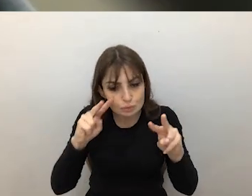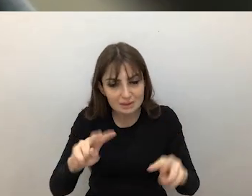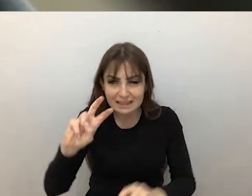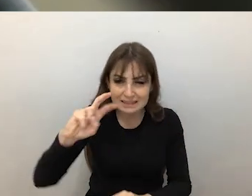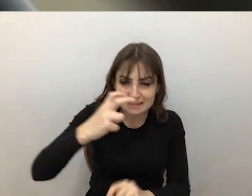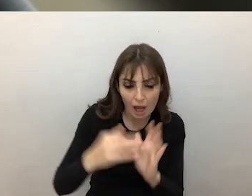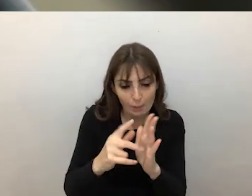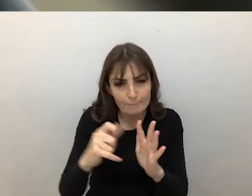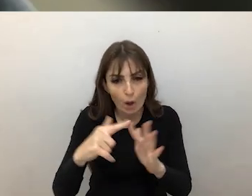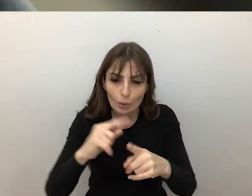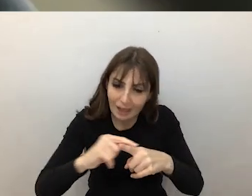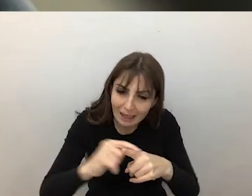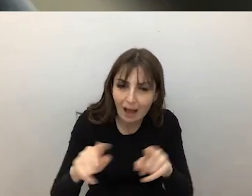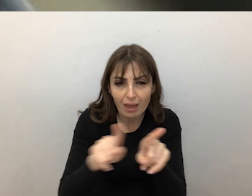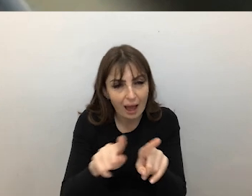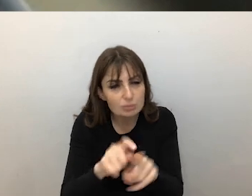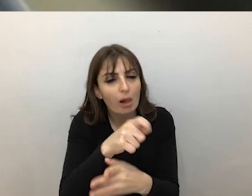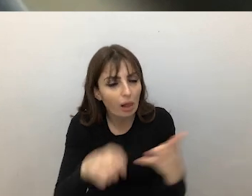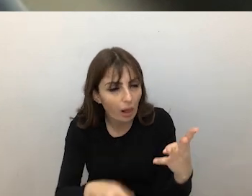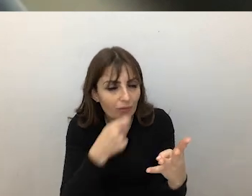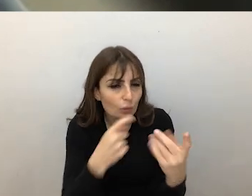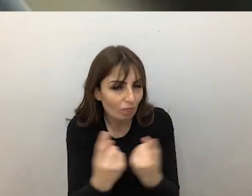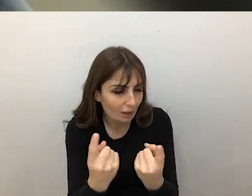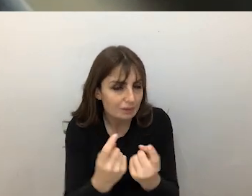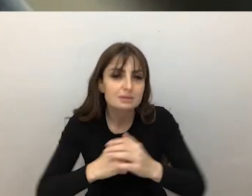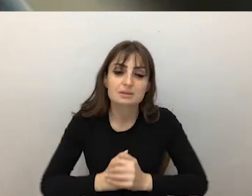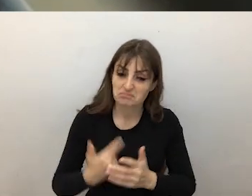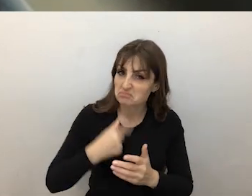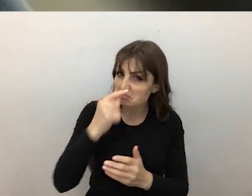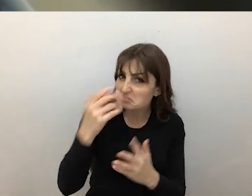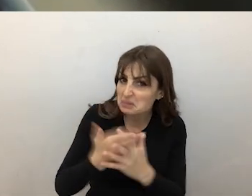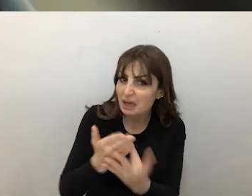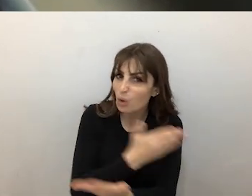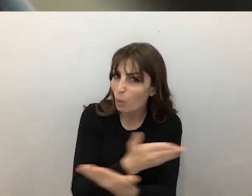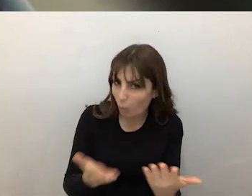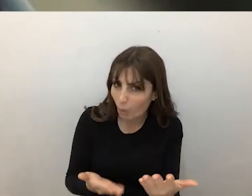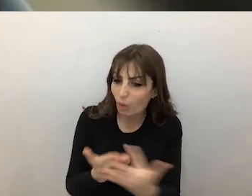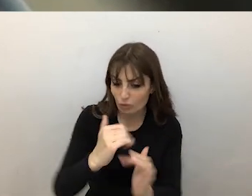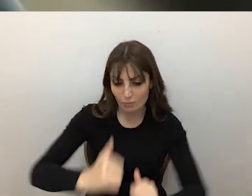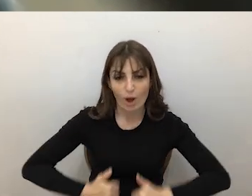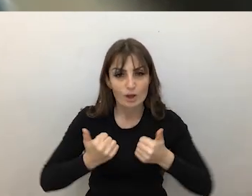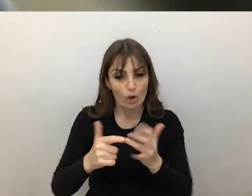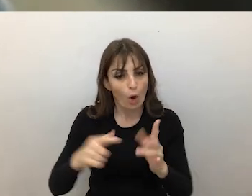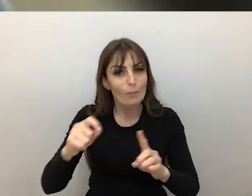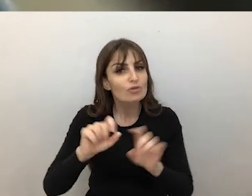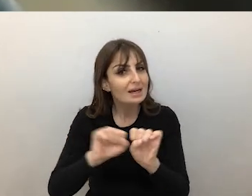dark modes and colour inversions and those sorts of things and I was able to access all of those through my own operating system